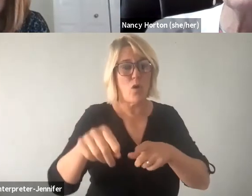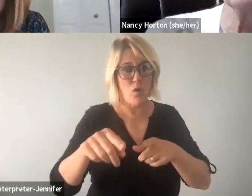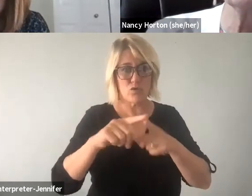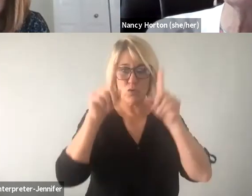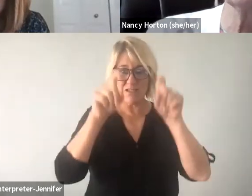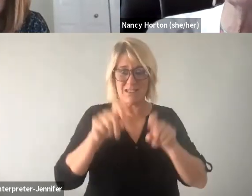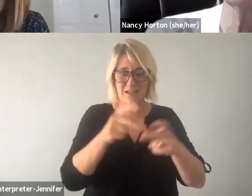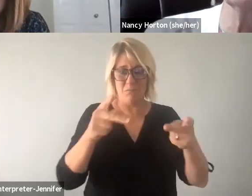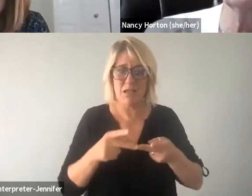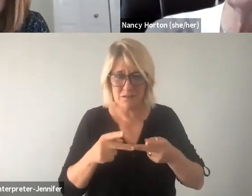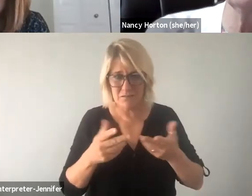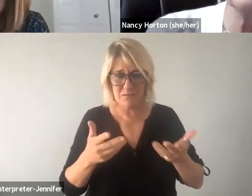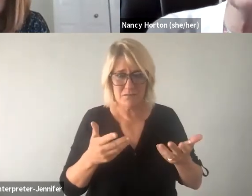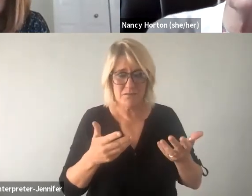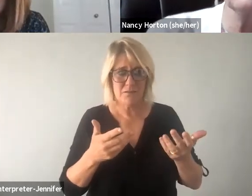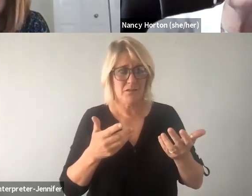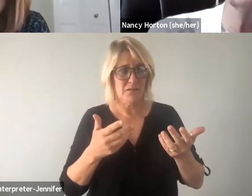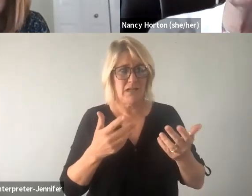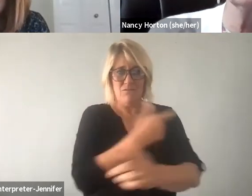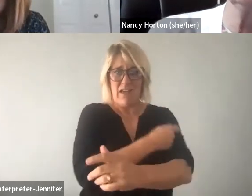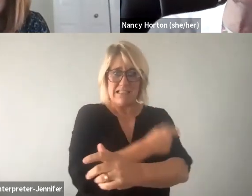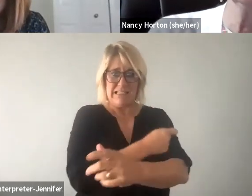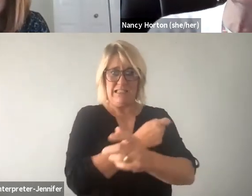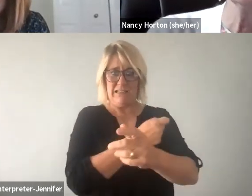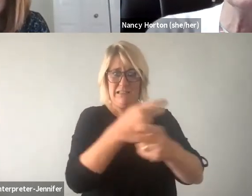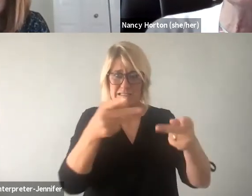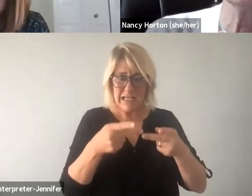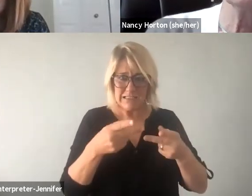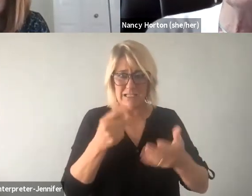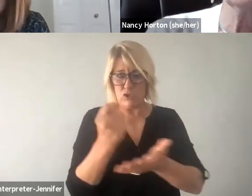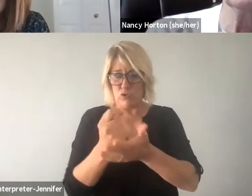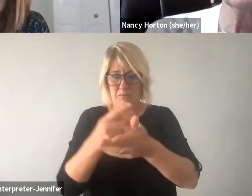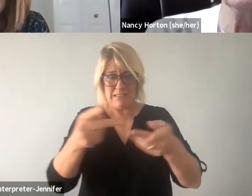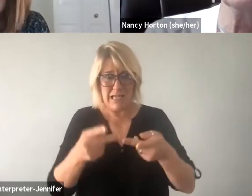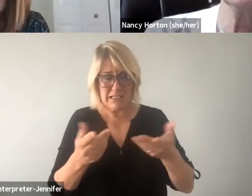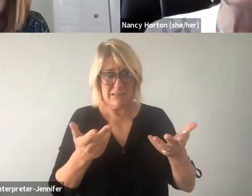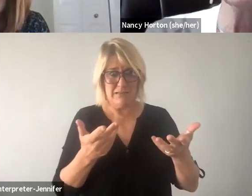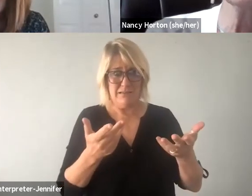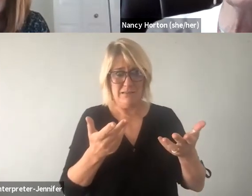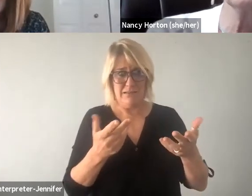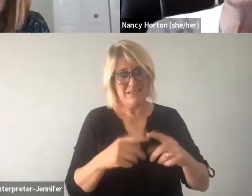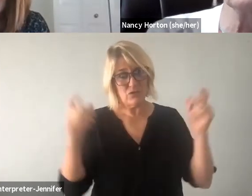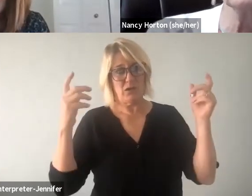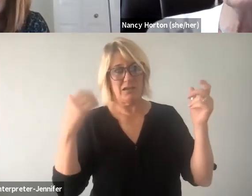you know, how are people going to be able to get to testing sites and